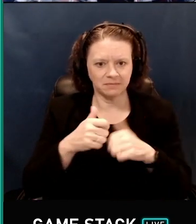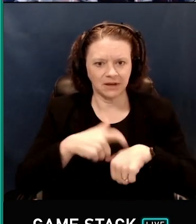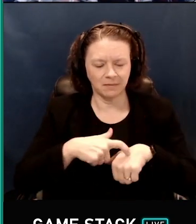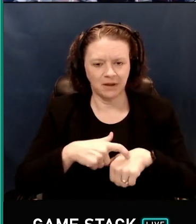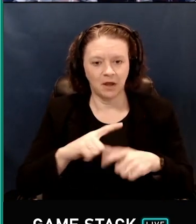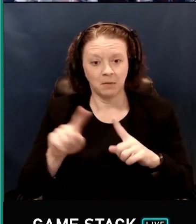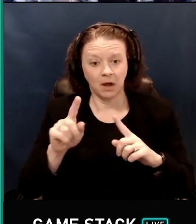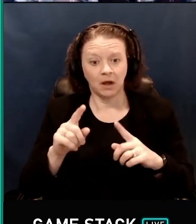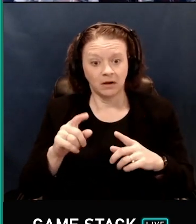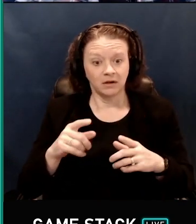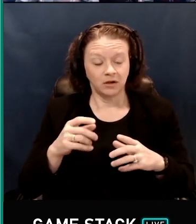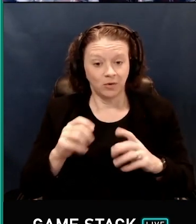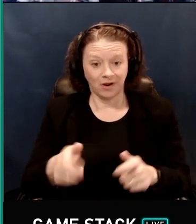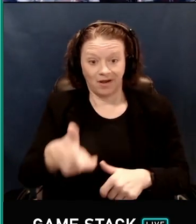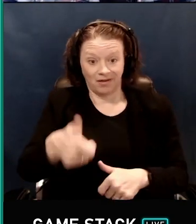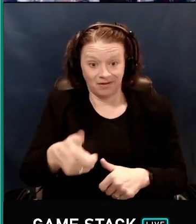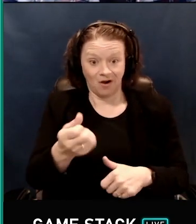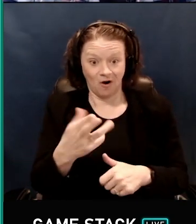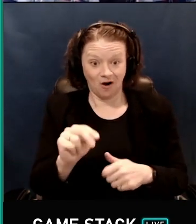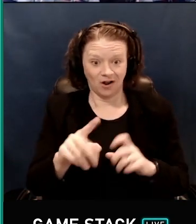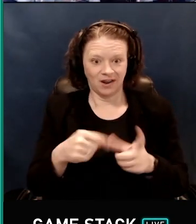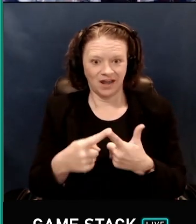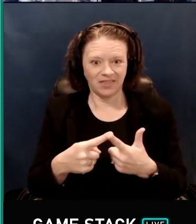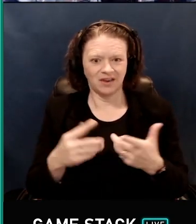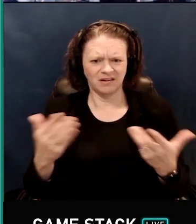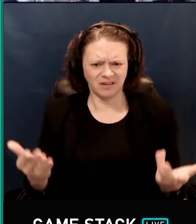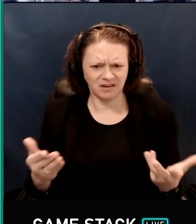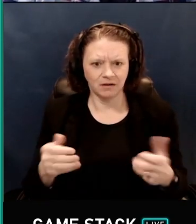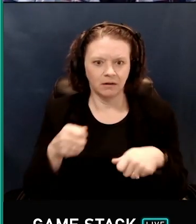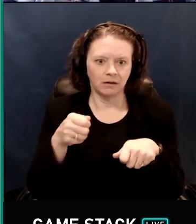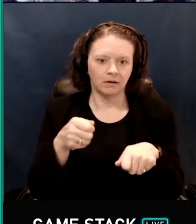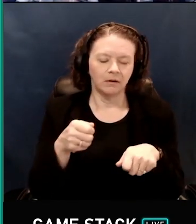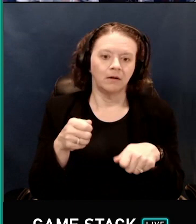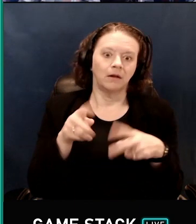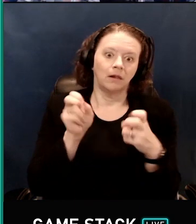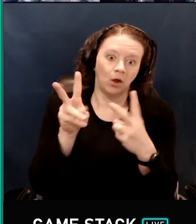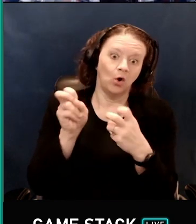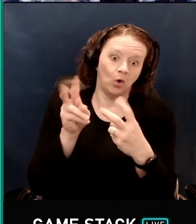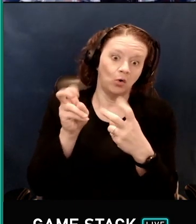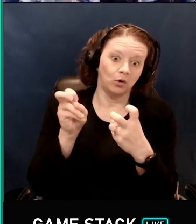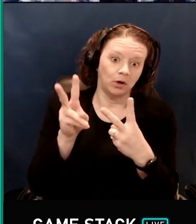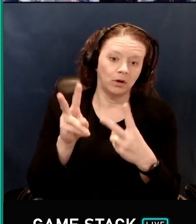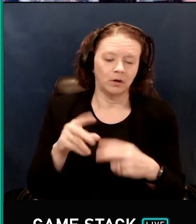Another one, which I've encountered a lot, maybe I should get better at playing games, is every time I die,